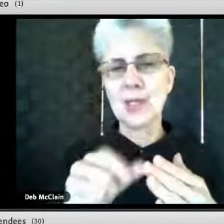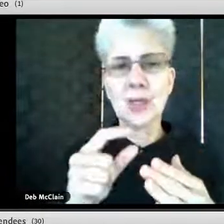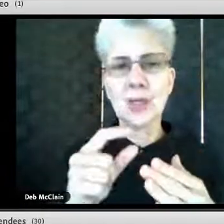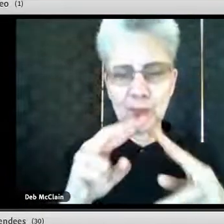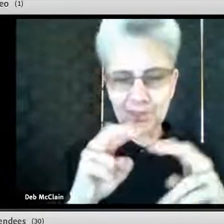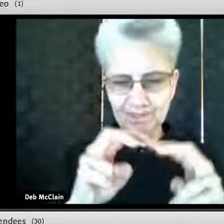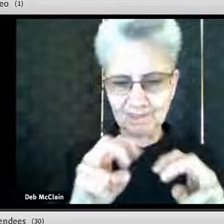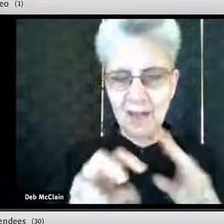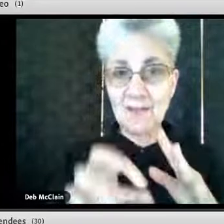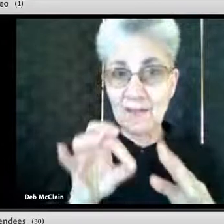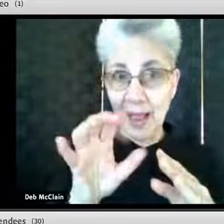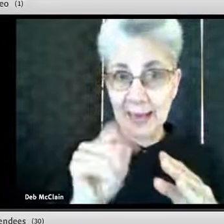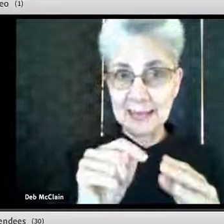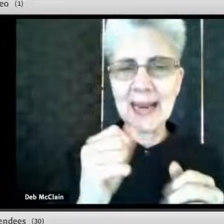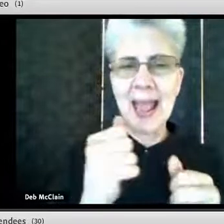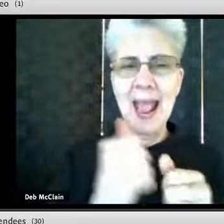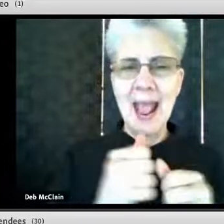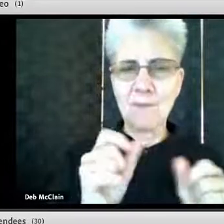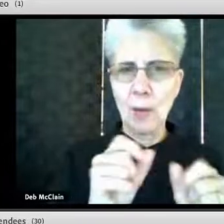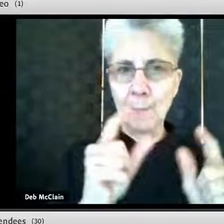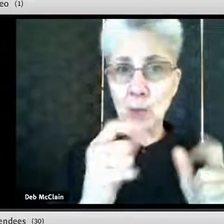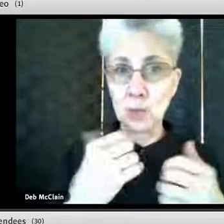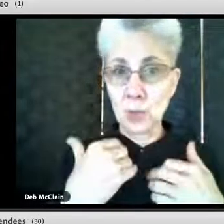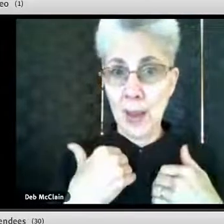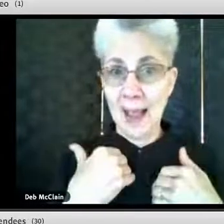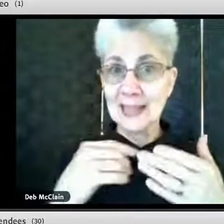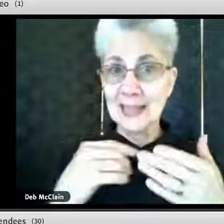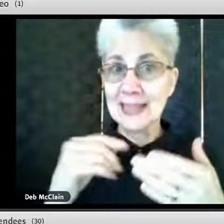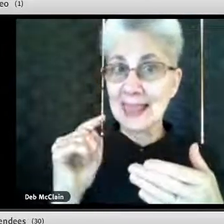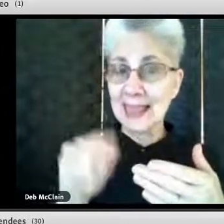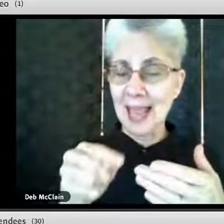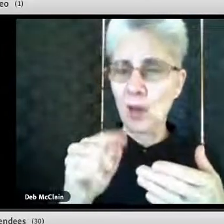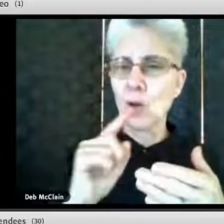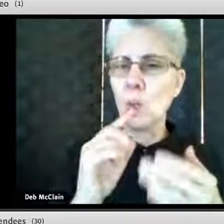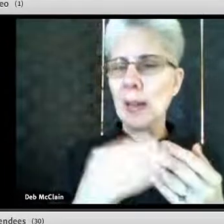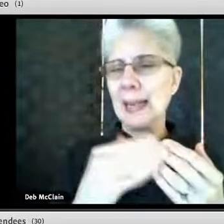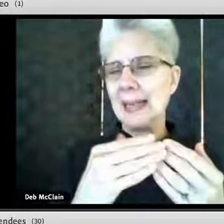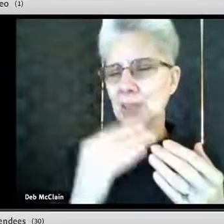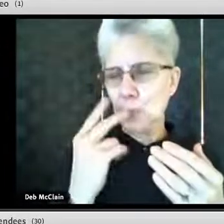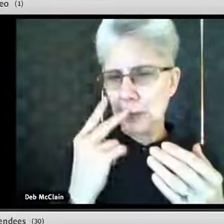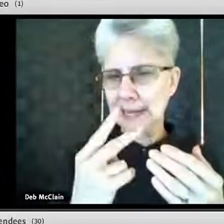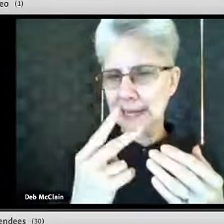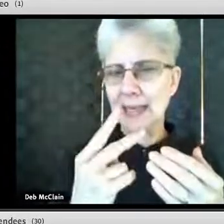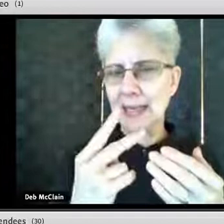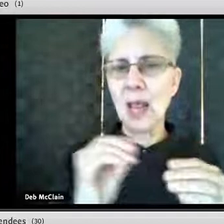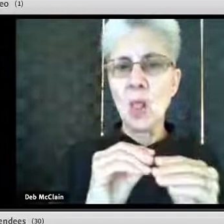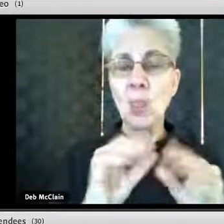and you kind of dig down and you find it. And every post that you have is here. Very easily, you can see the reach.